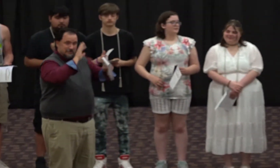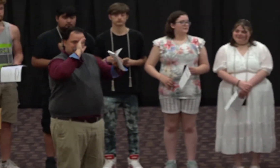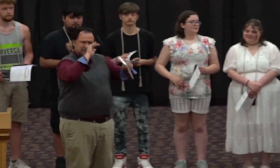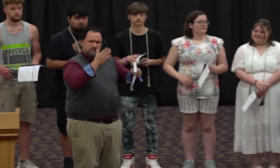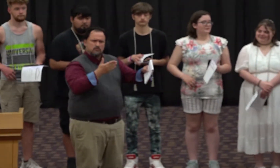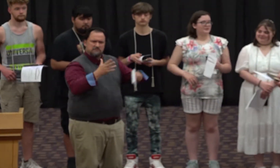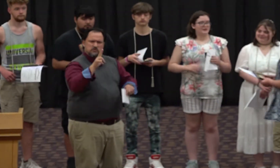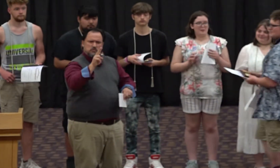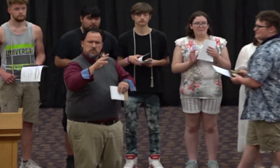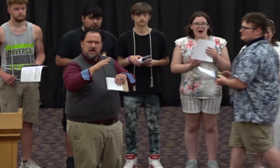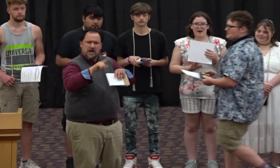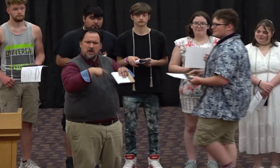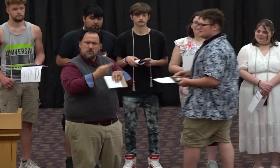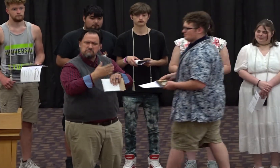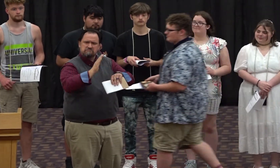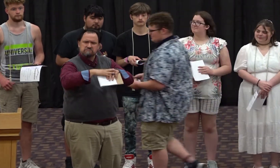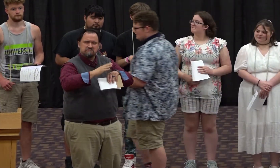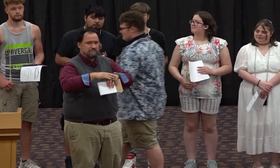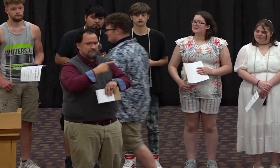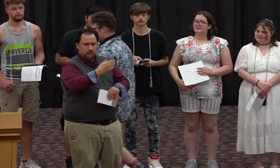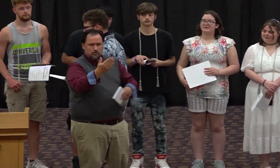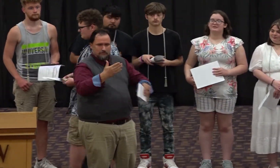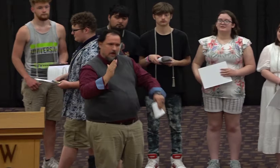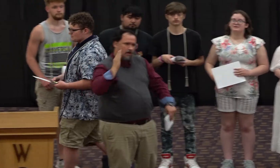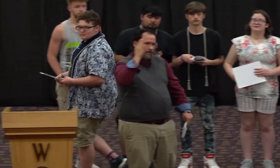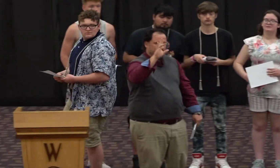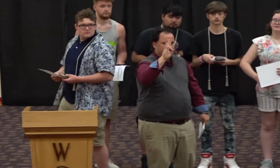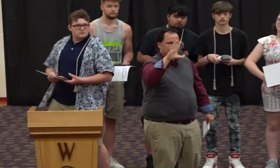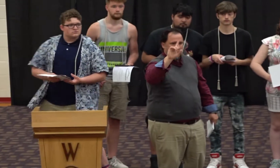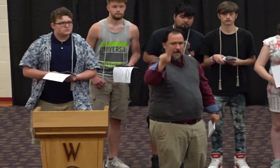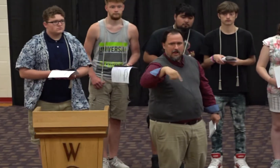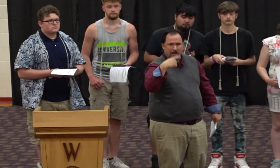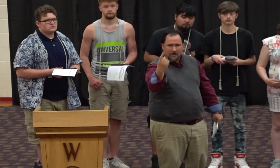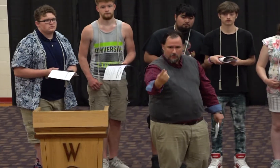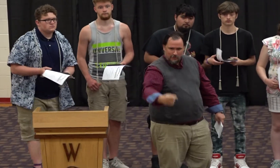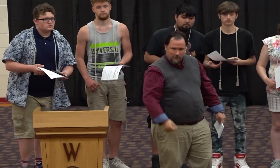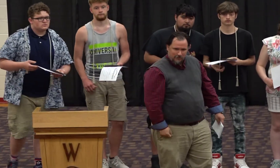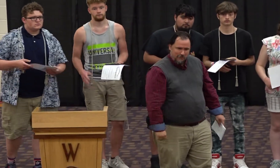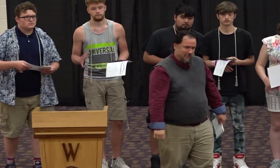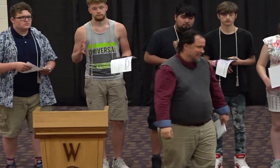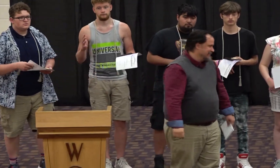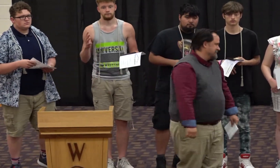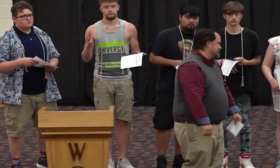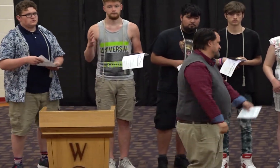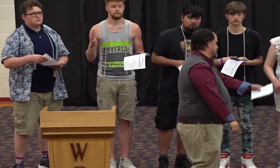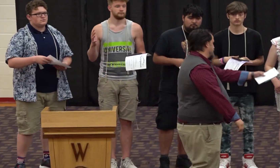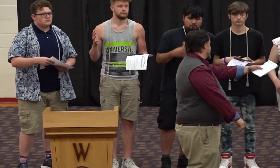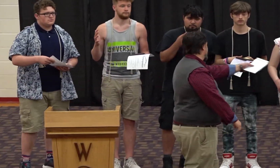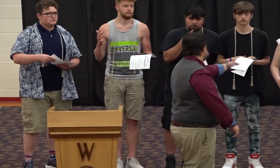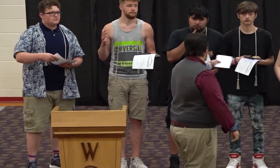You, Caleb. Also, again, like I said, 32 hours is the minimum. He did over 85 hours.